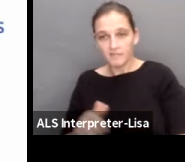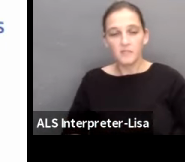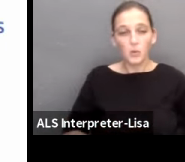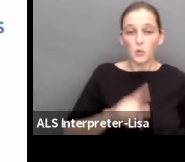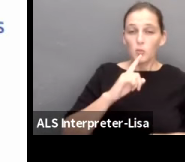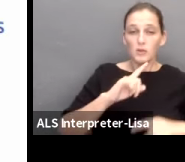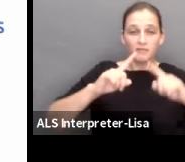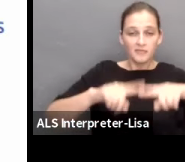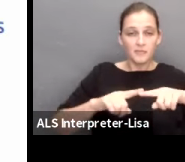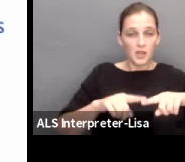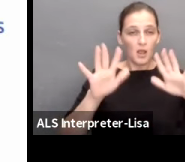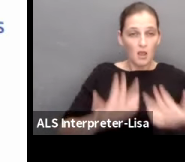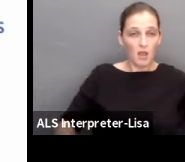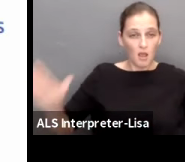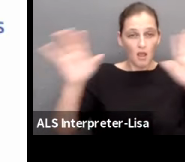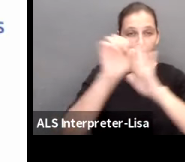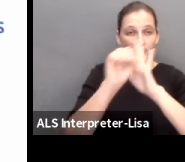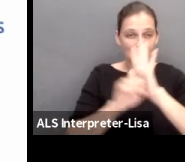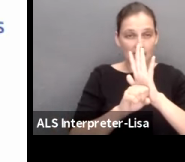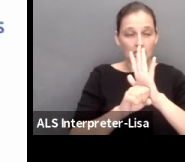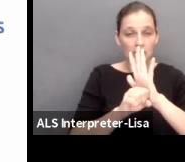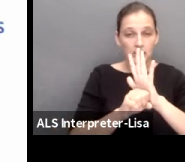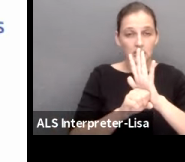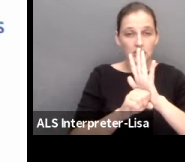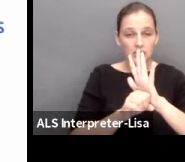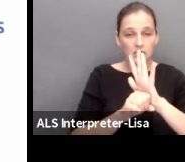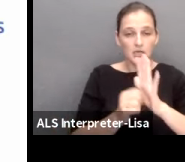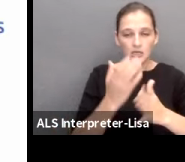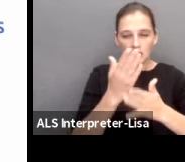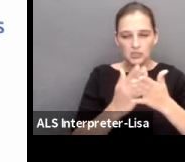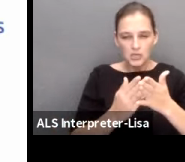state thought some counties we see the lowest vaccine numbers in are